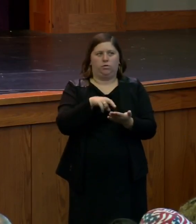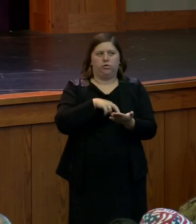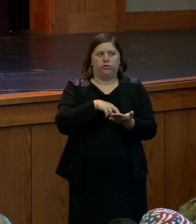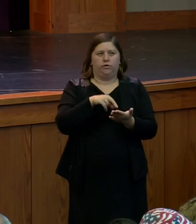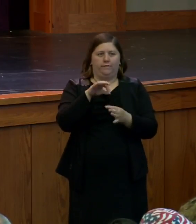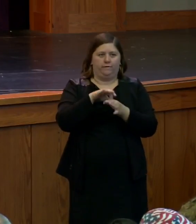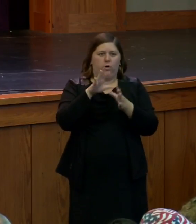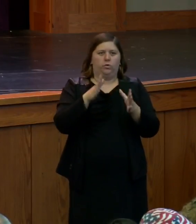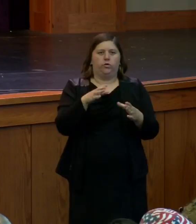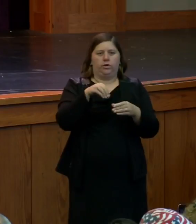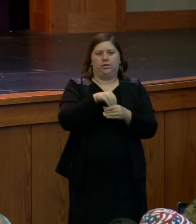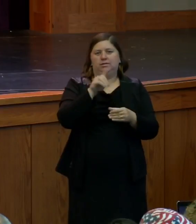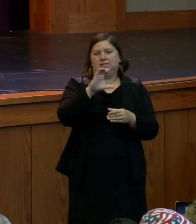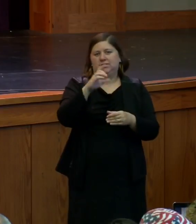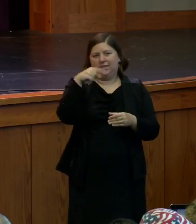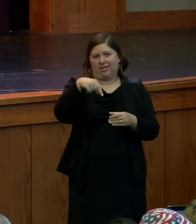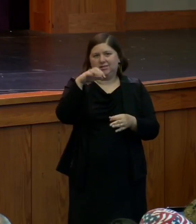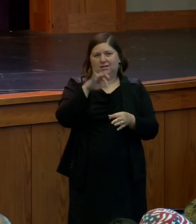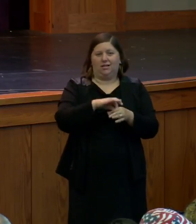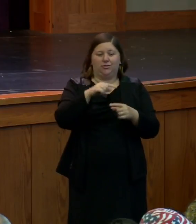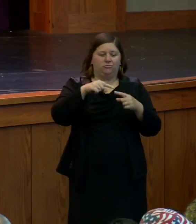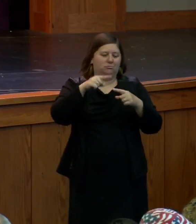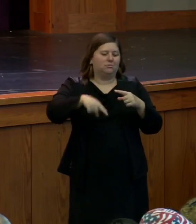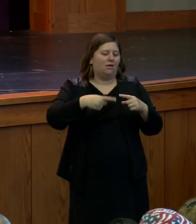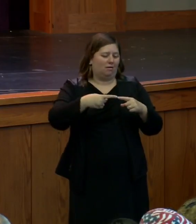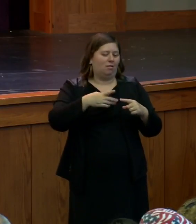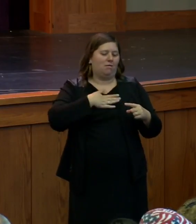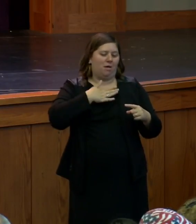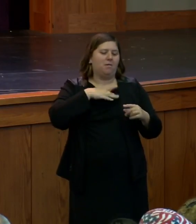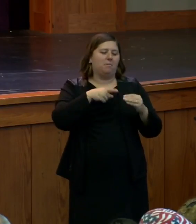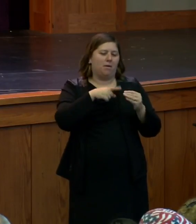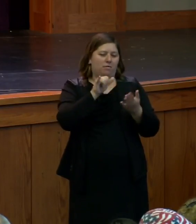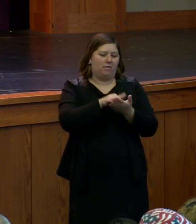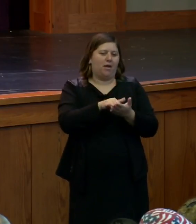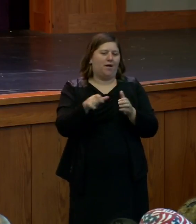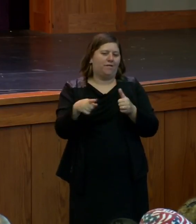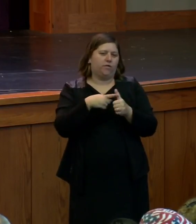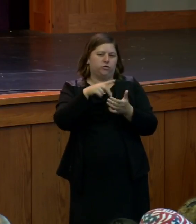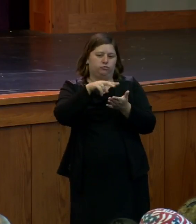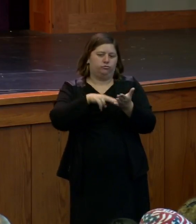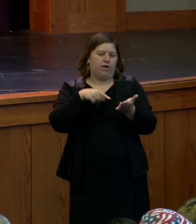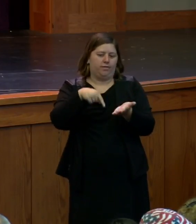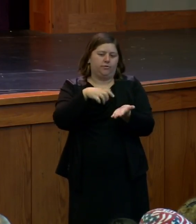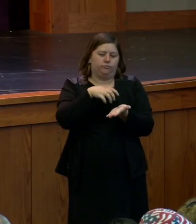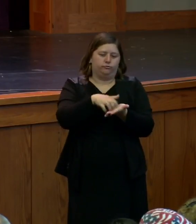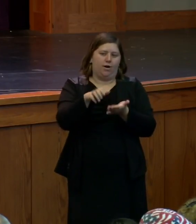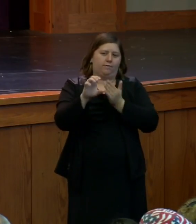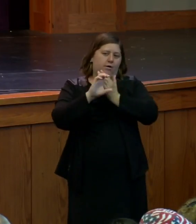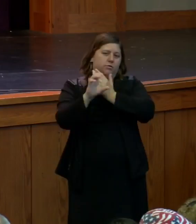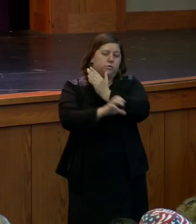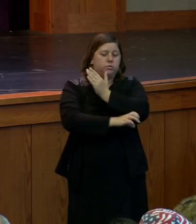DISTRICT FOR THIS ELECTION CYCLE SO I'M HAPPY ABOUT THAT. WHEN I FIRST READ THROUGH THIS DRAFT I THOUGHT OKAY WE'VE GIVEN